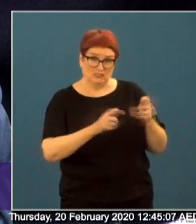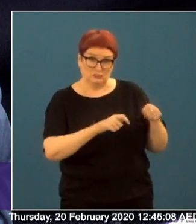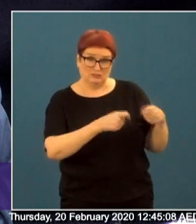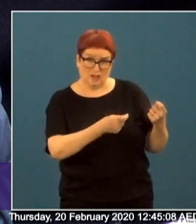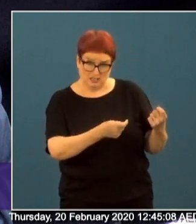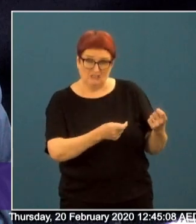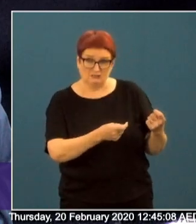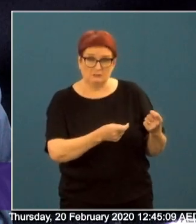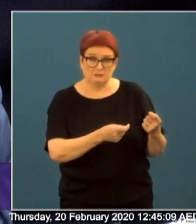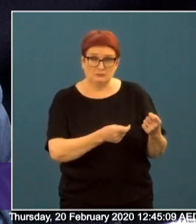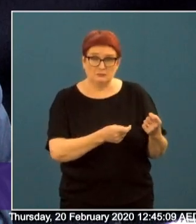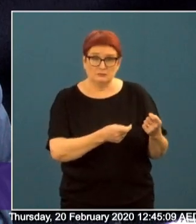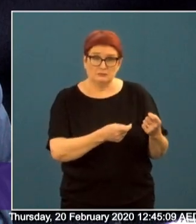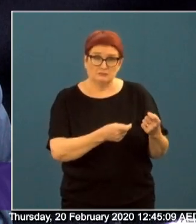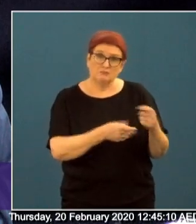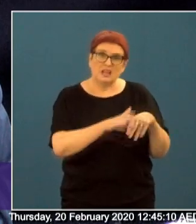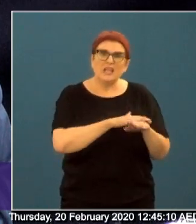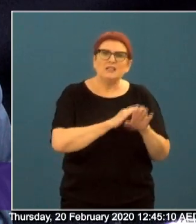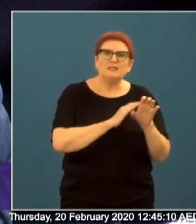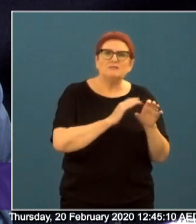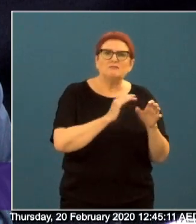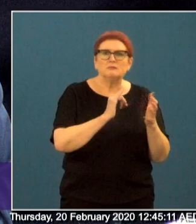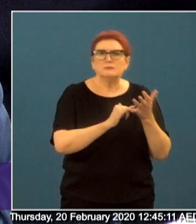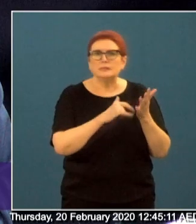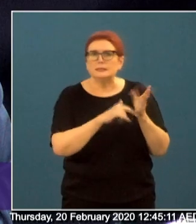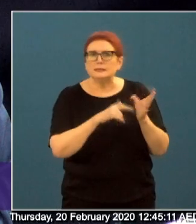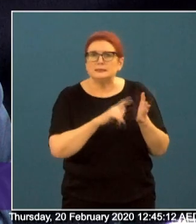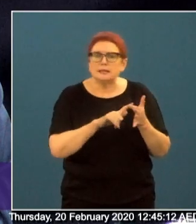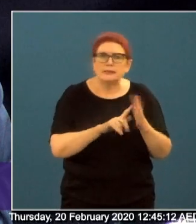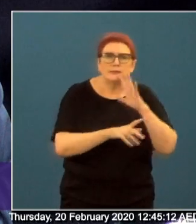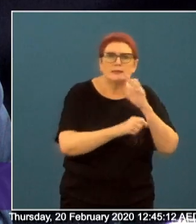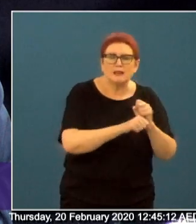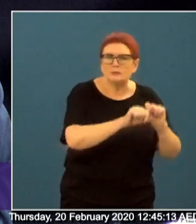in the State Government systems to negotiate at a level